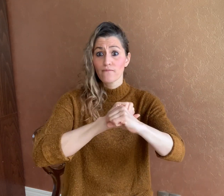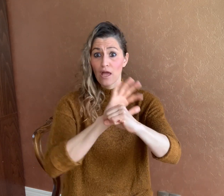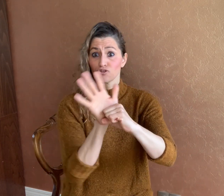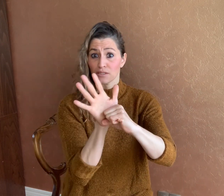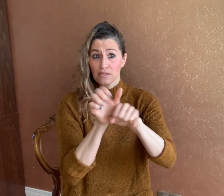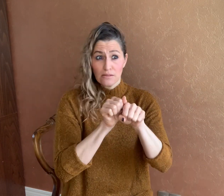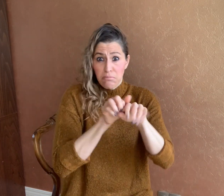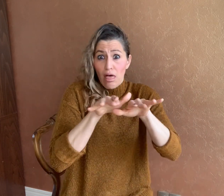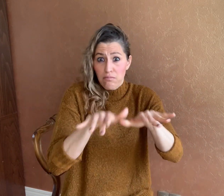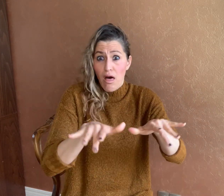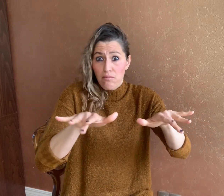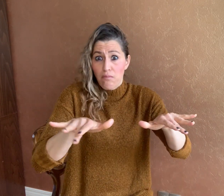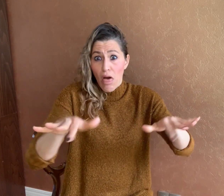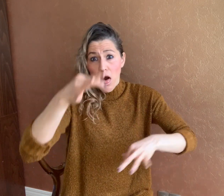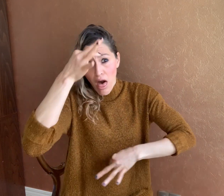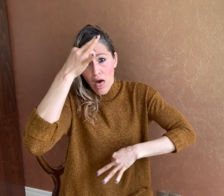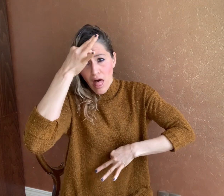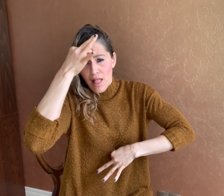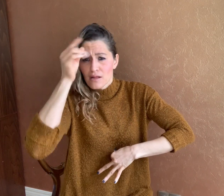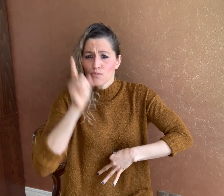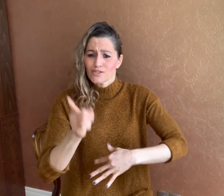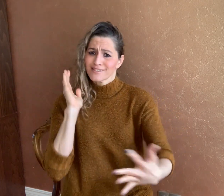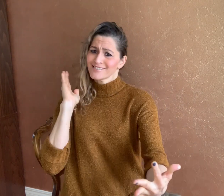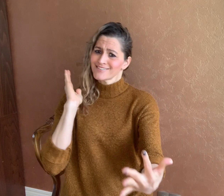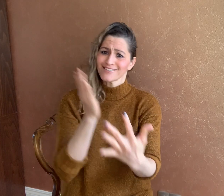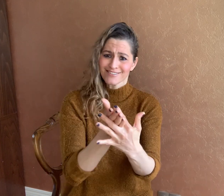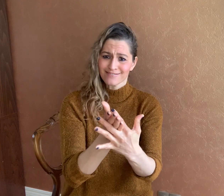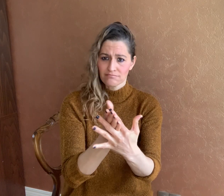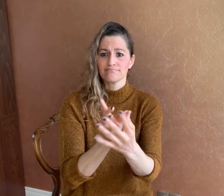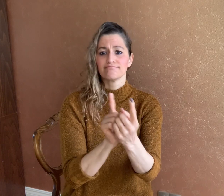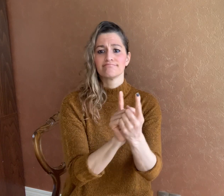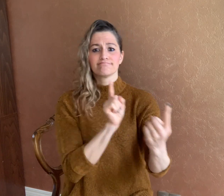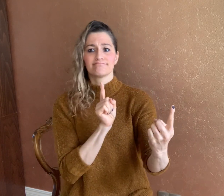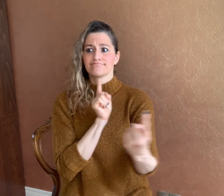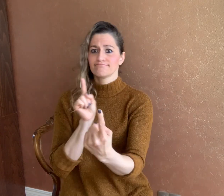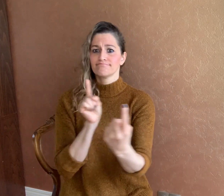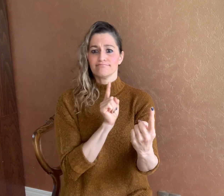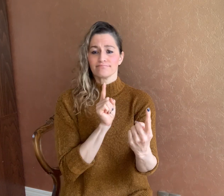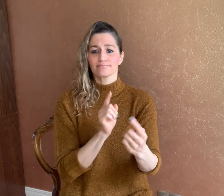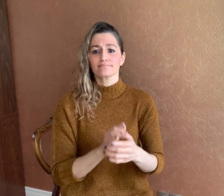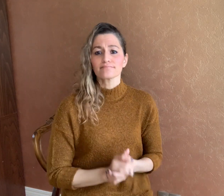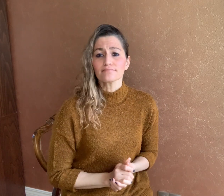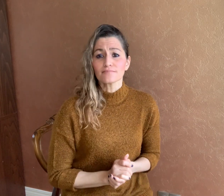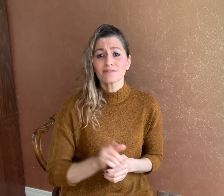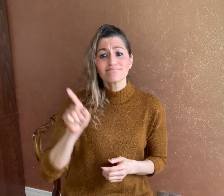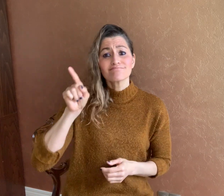that can help stop transmission of the coronavirus.